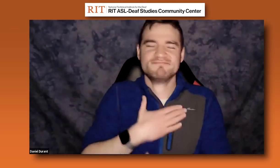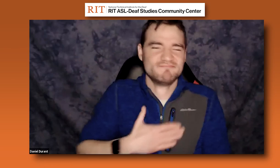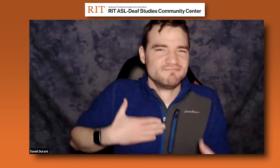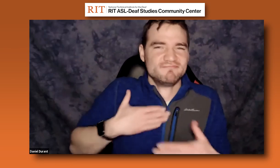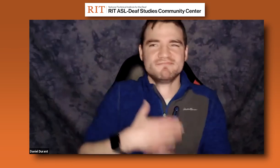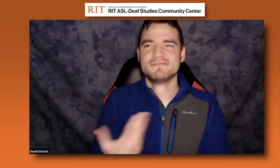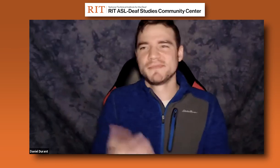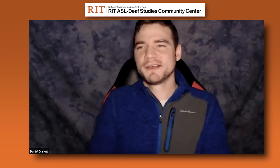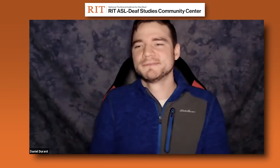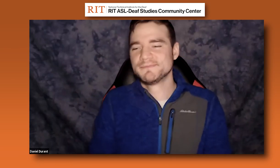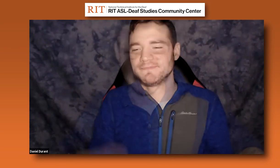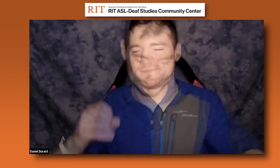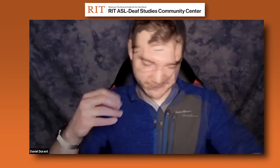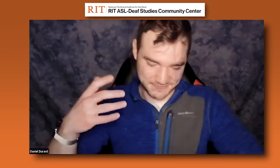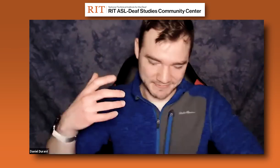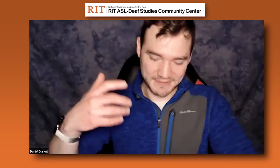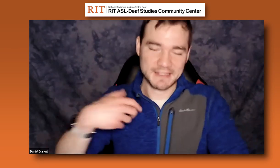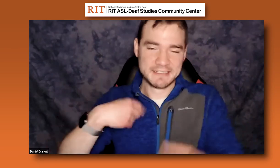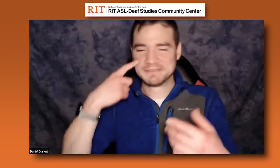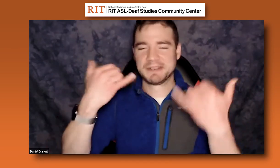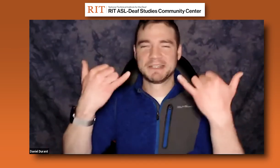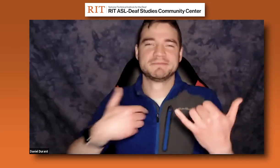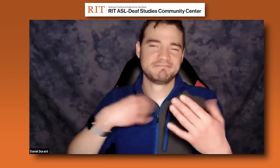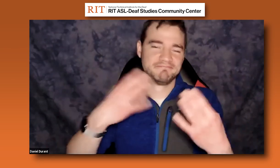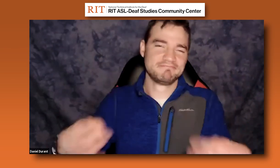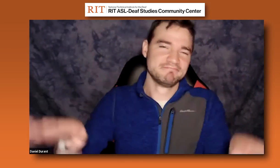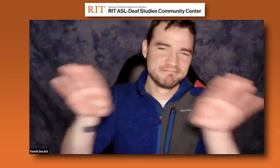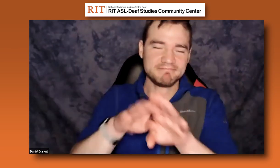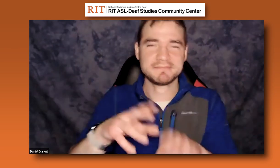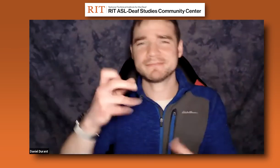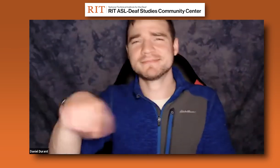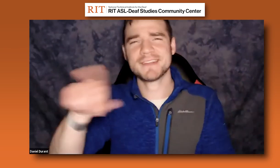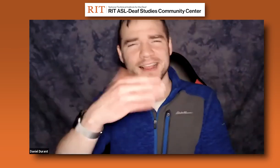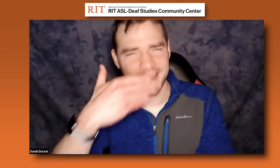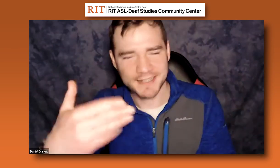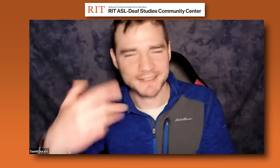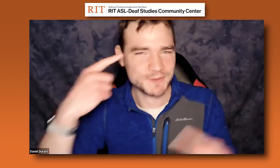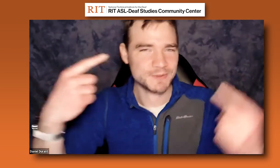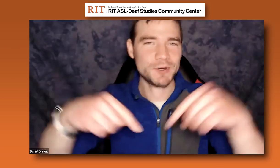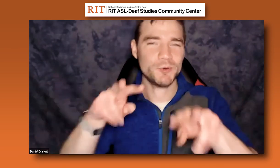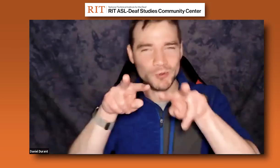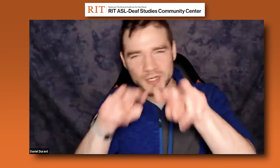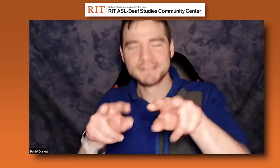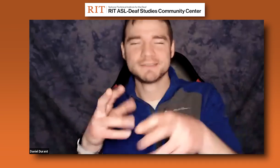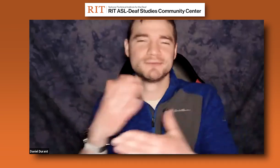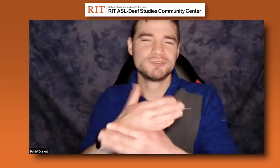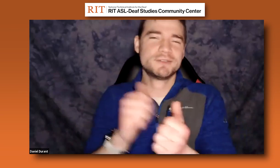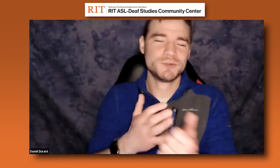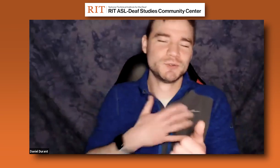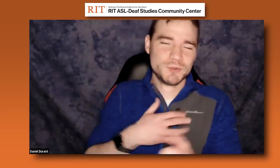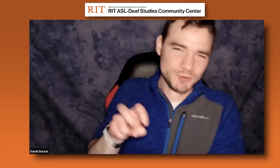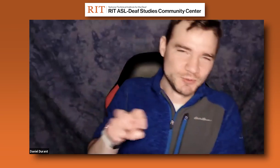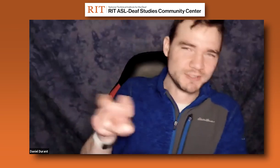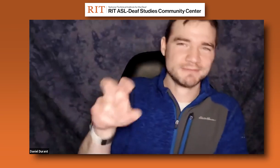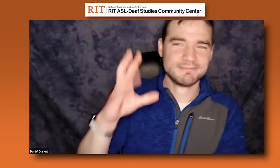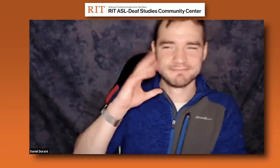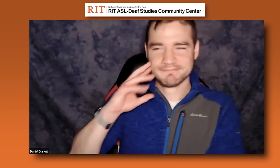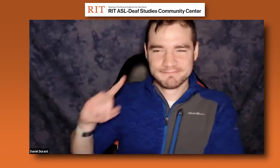It's just something I enjoy to do. It is time for me to wrap up. Thank you. Thank you for watching